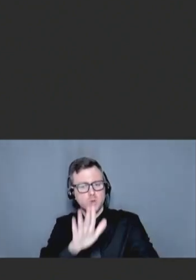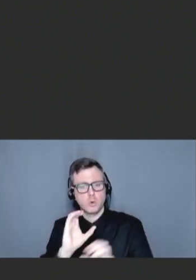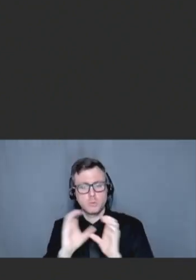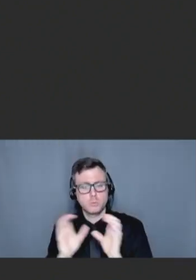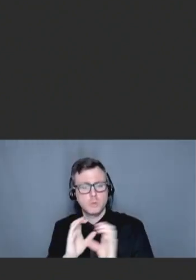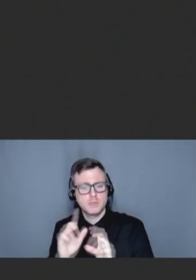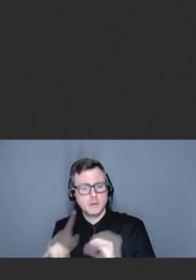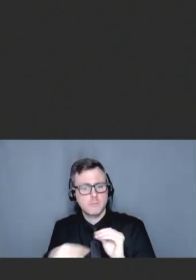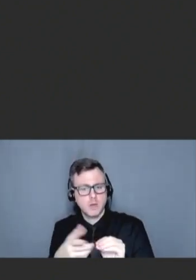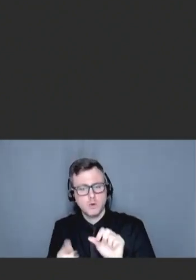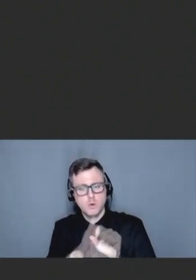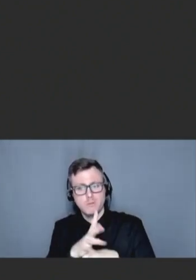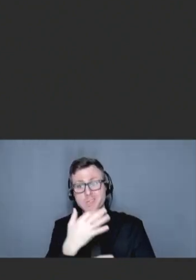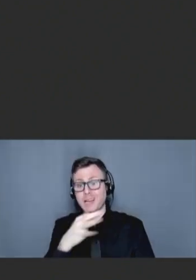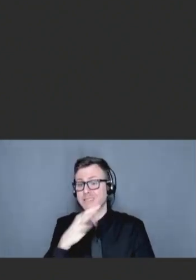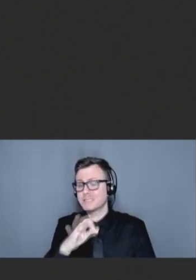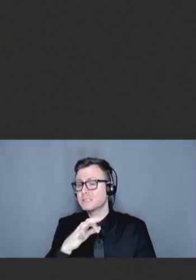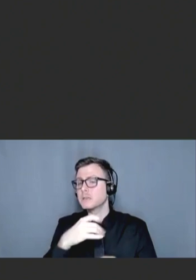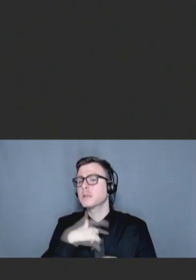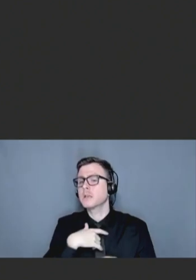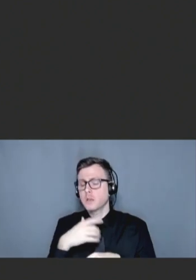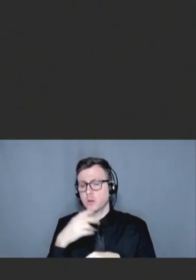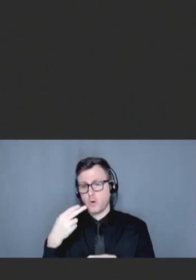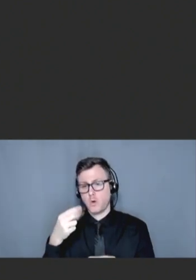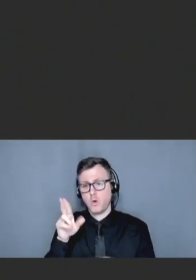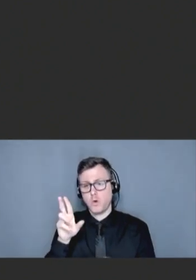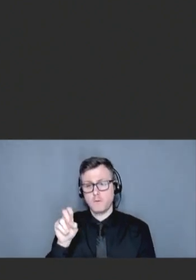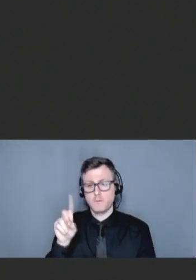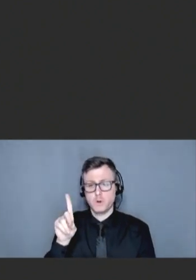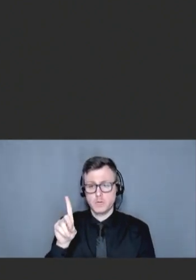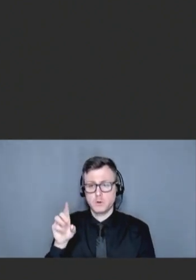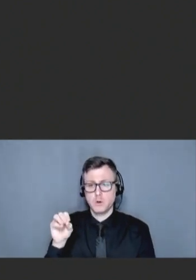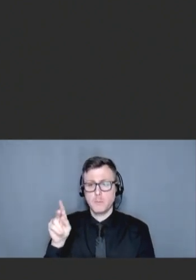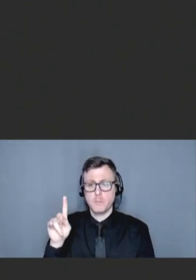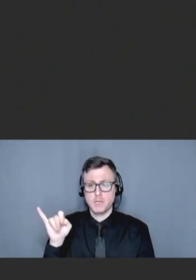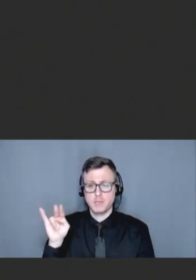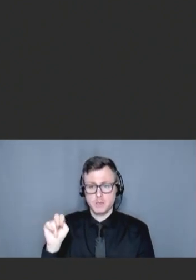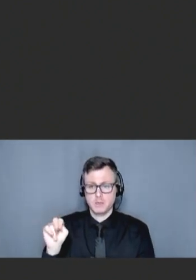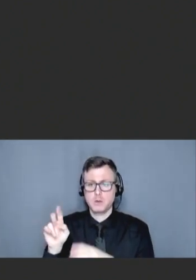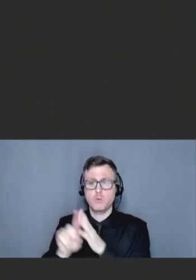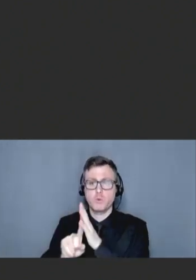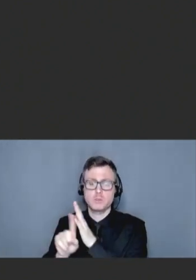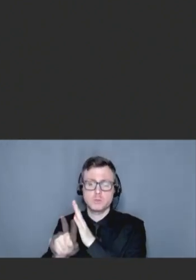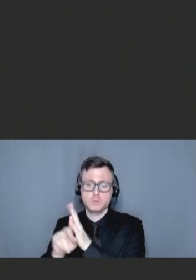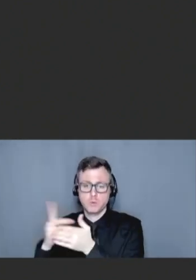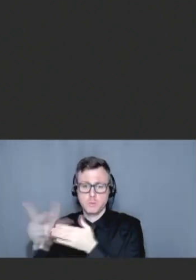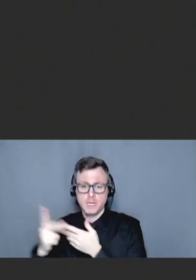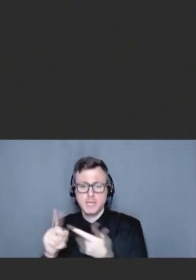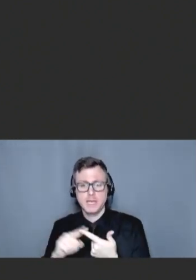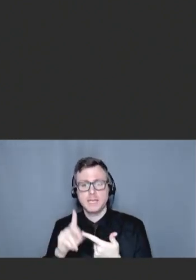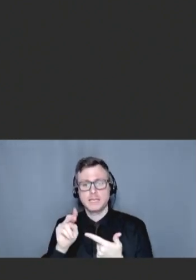We are doing this in partnership with the Harvard Opinion Research Program, NIFC, and CDC.